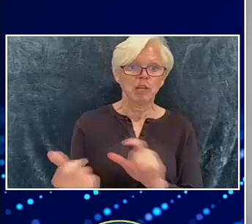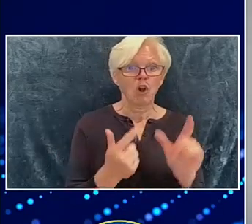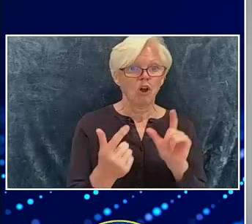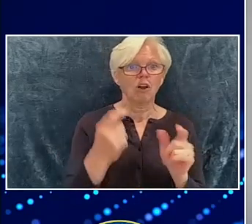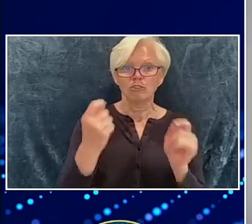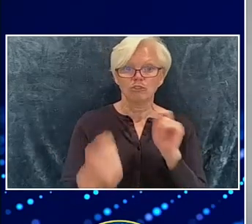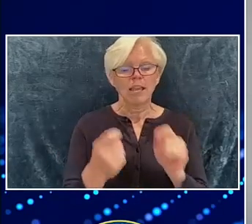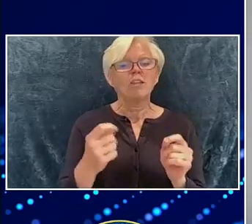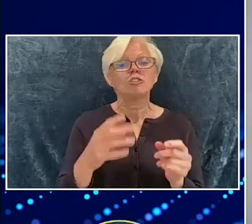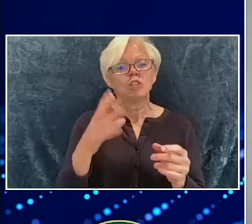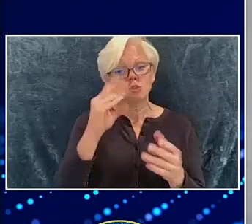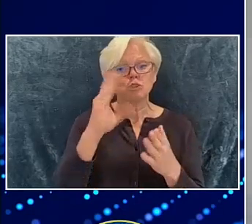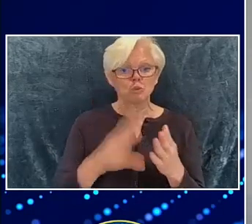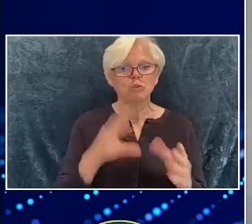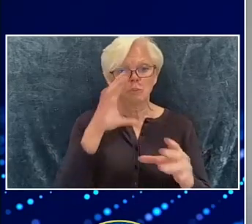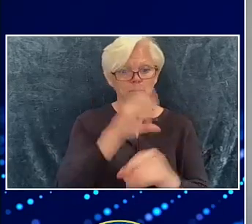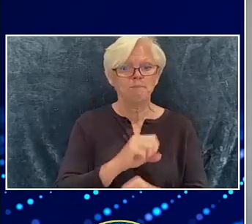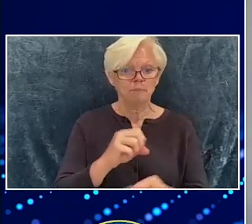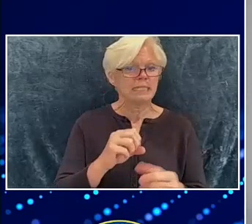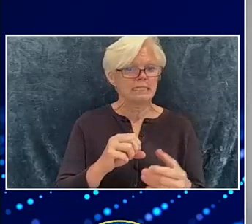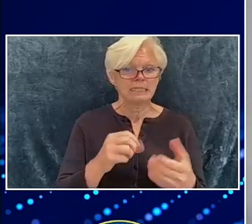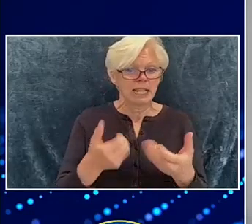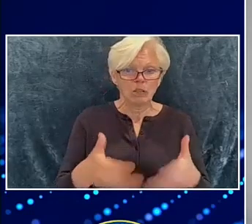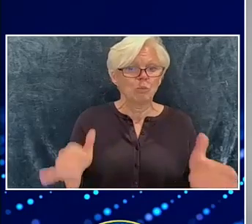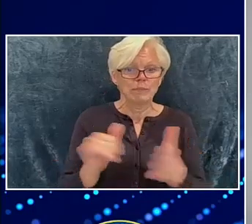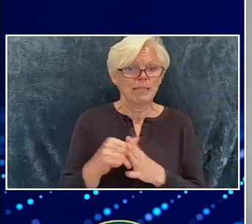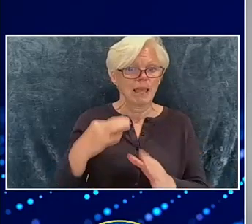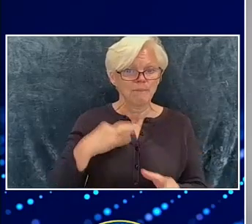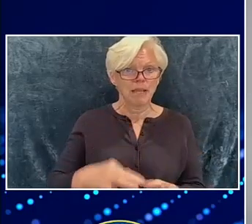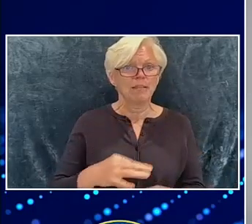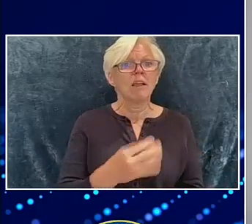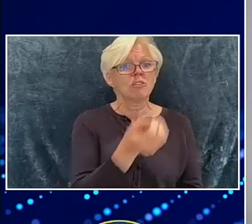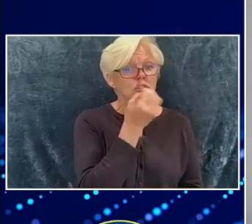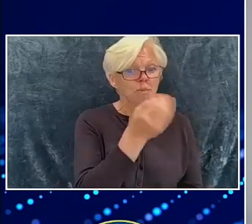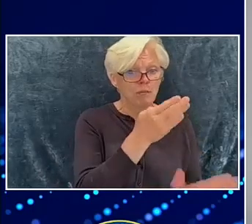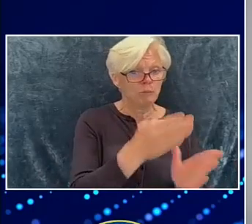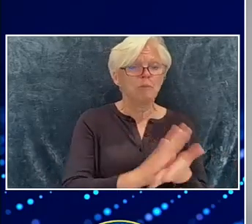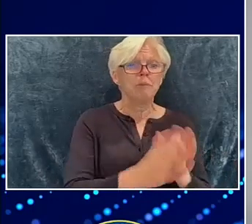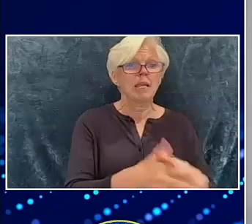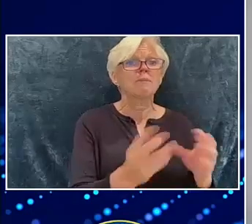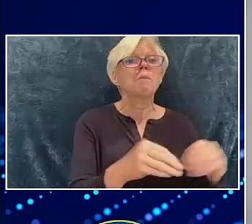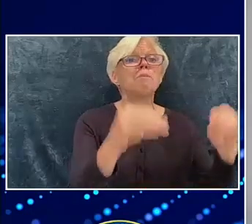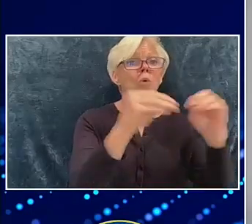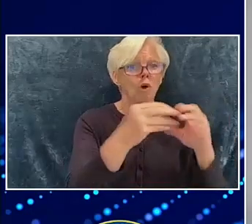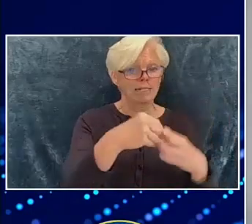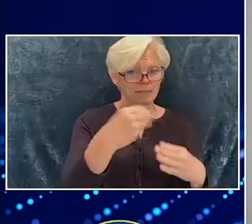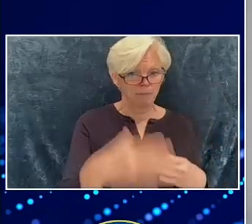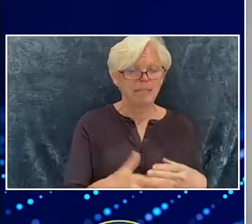on that benefit. Essentially meal plans would become more expensive. And I was glad to see that you